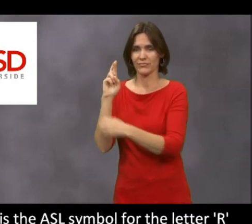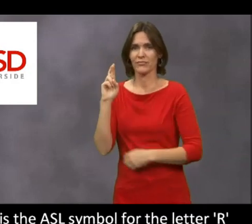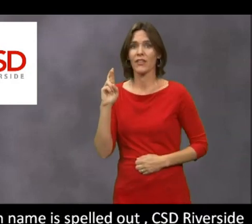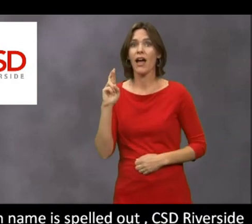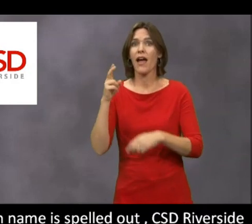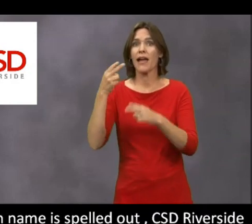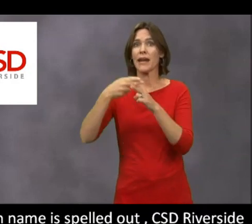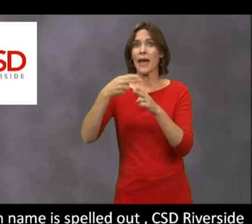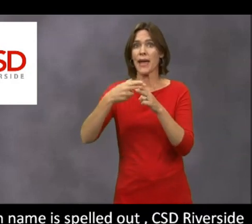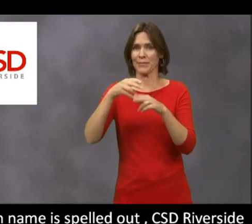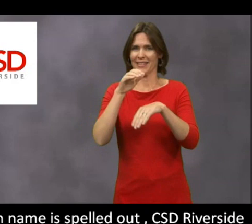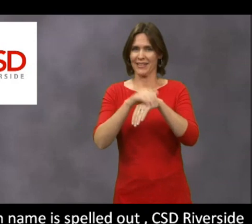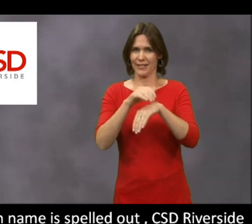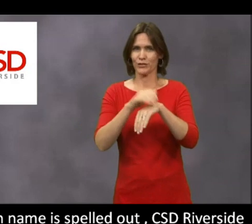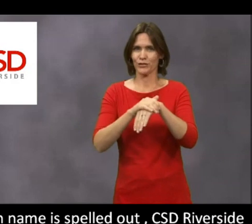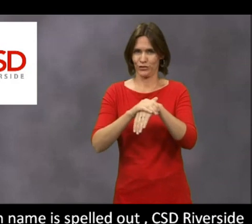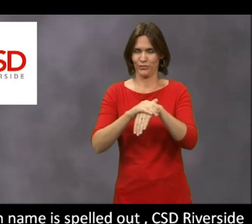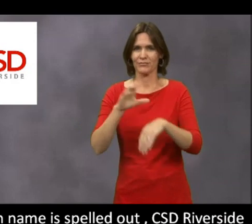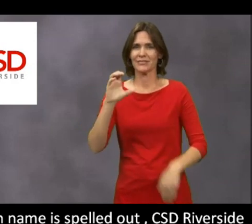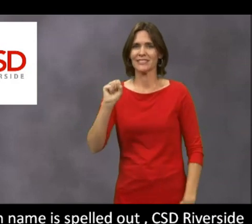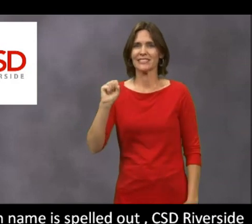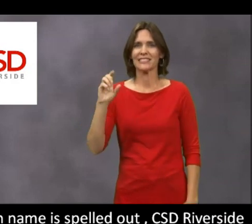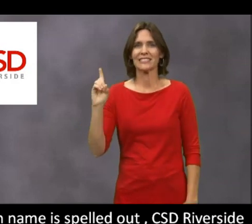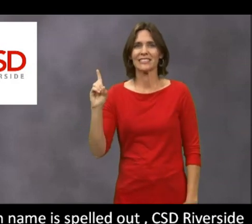The English name is spelled out, CSD Riverside